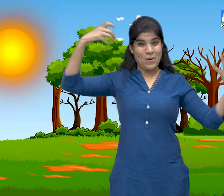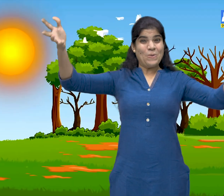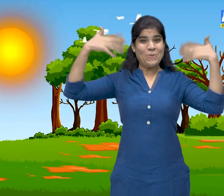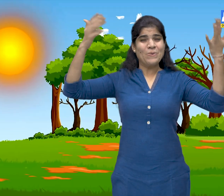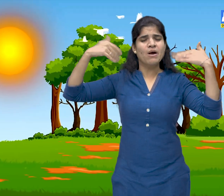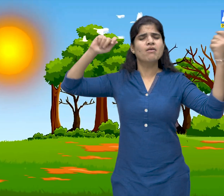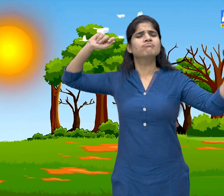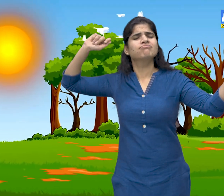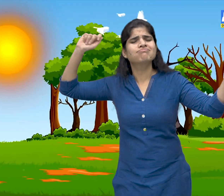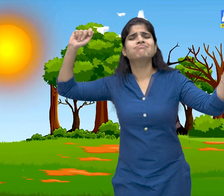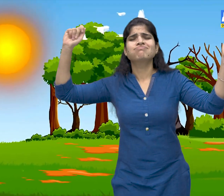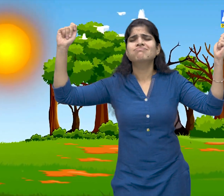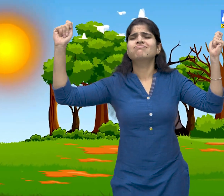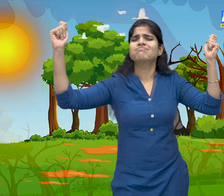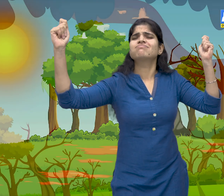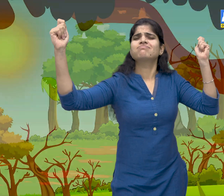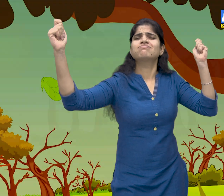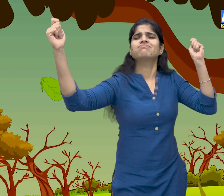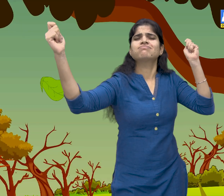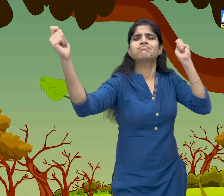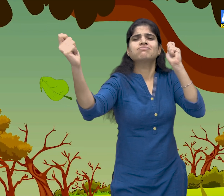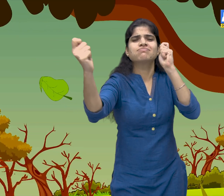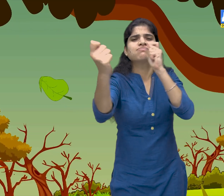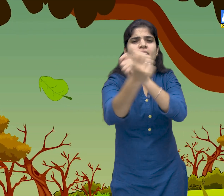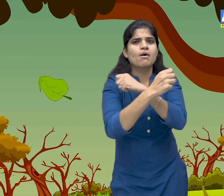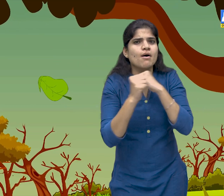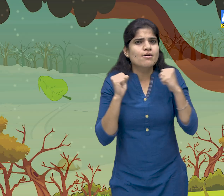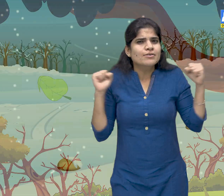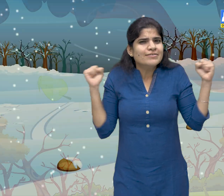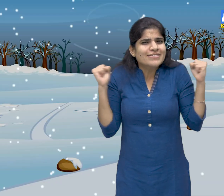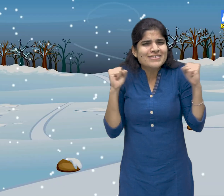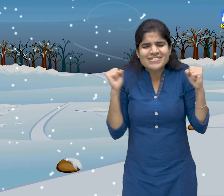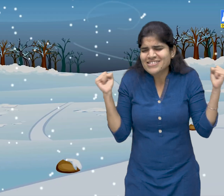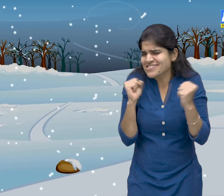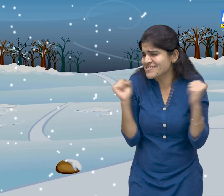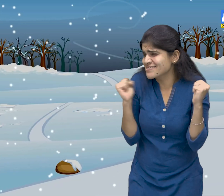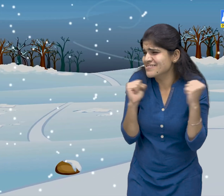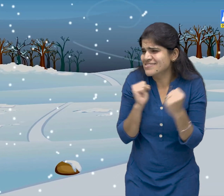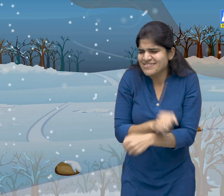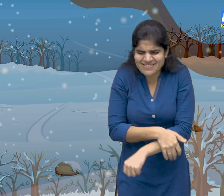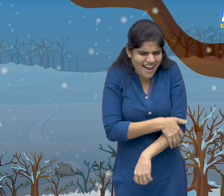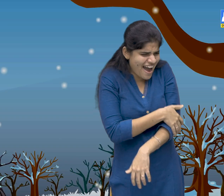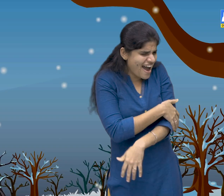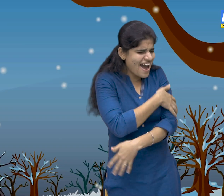Gradually the summer came to an end and in came the winters. (Shaking)